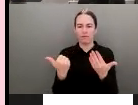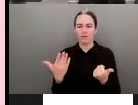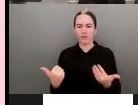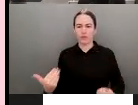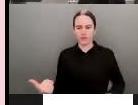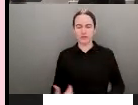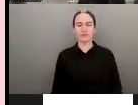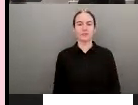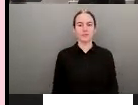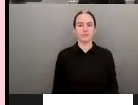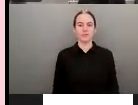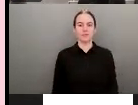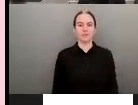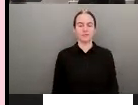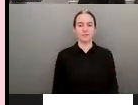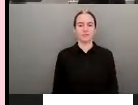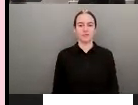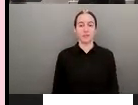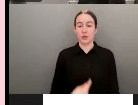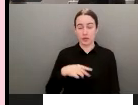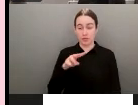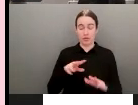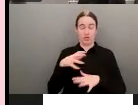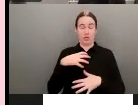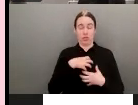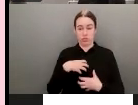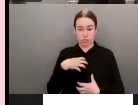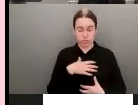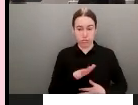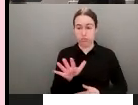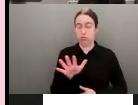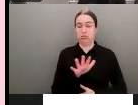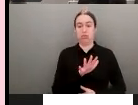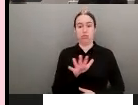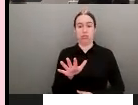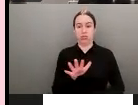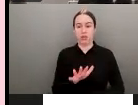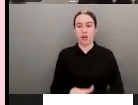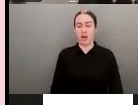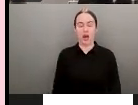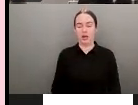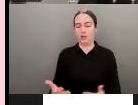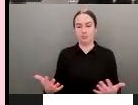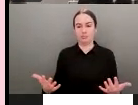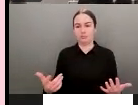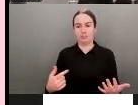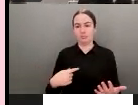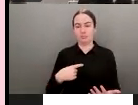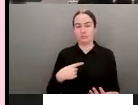I do not do animations, they make me sick. This is something I could give a whole talk about.